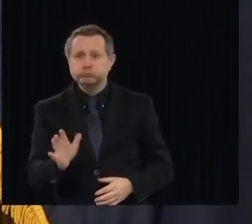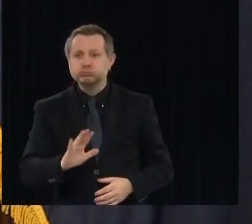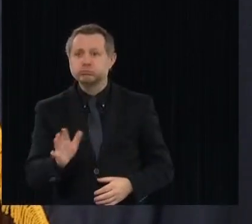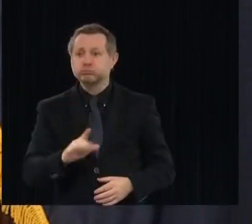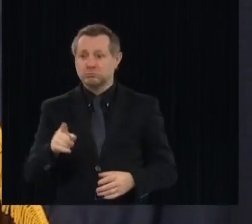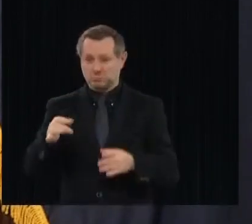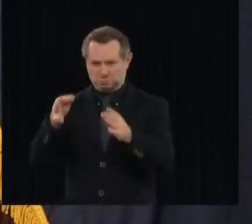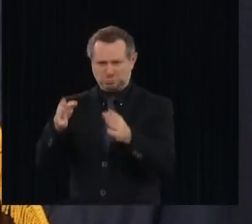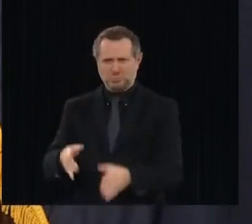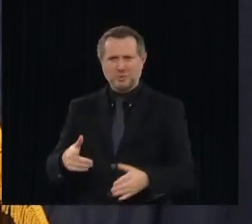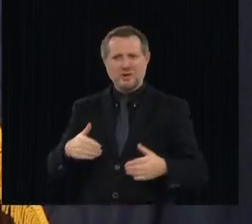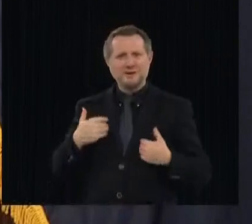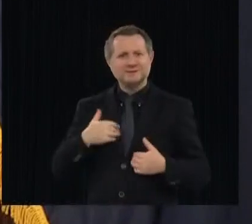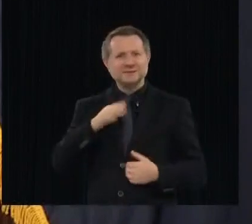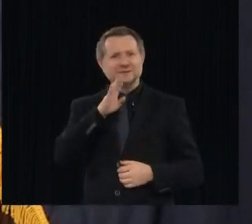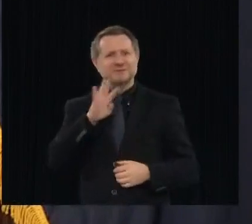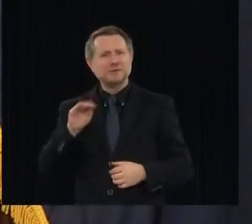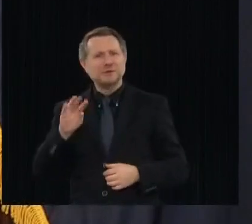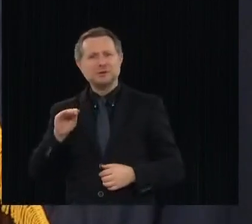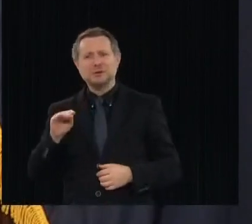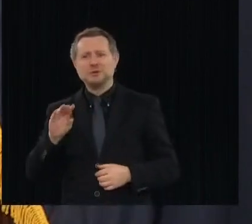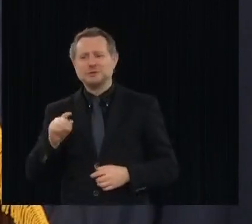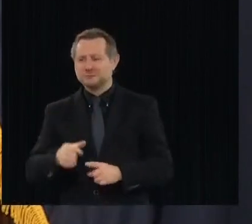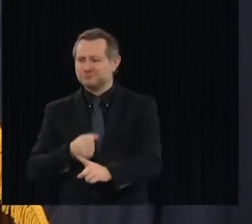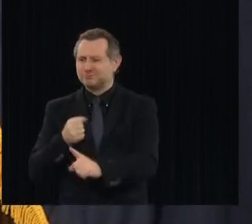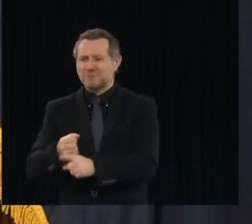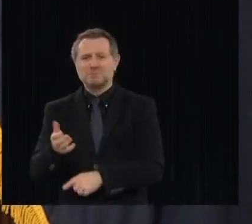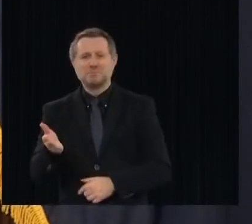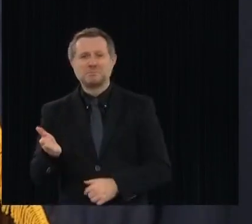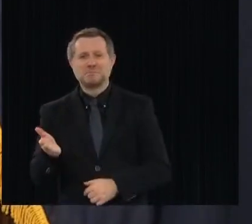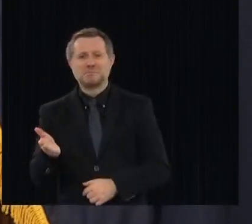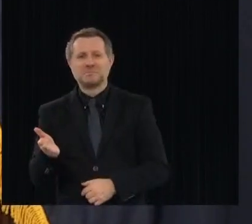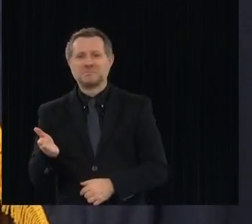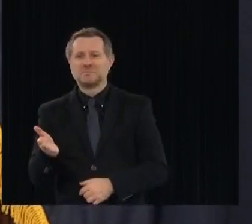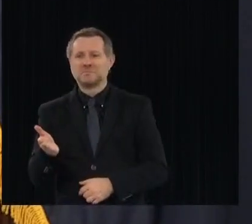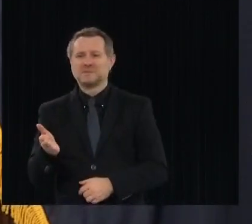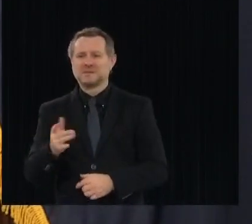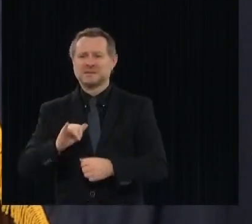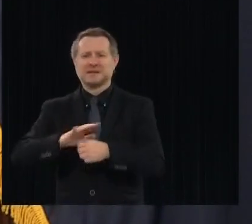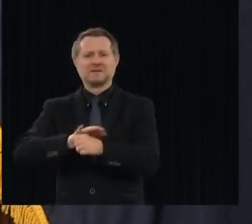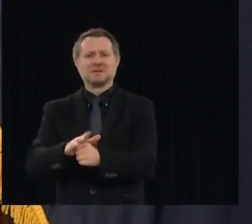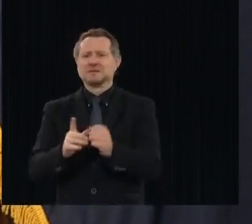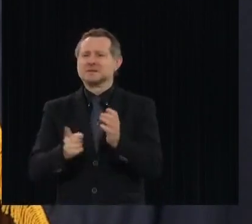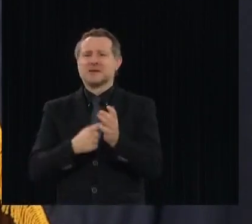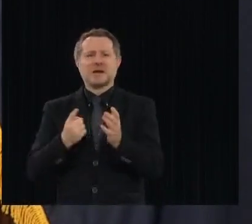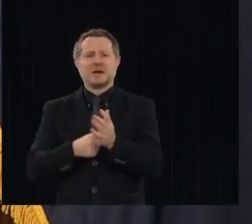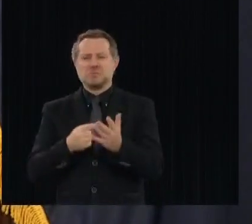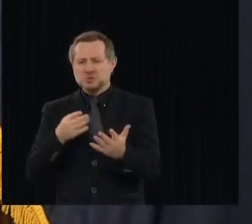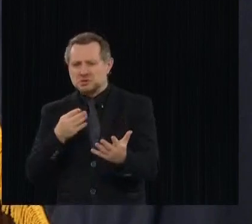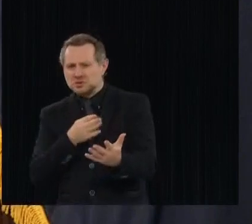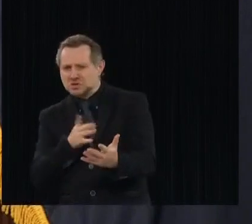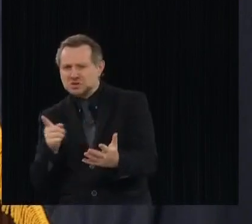ANEURYSM. I THOUGHT YOUNG PEOPLE WERE FINE.